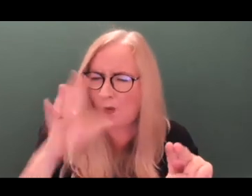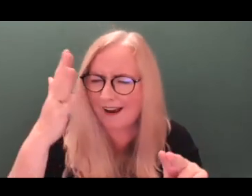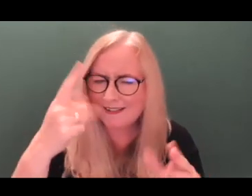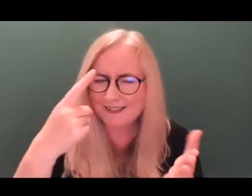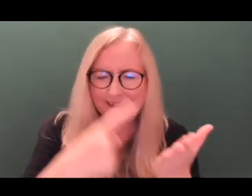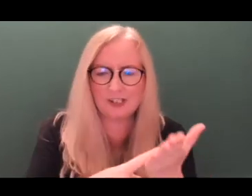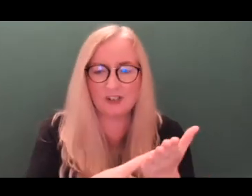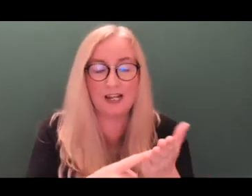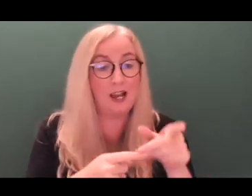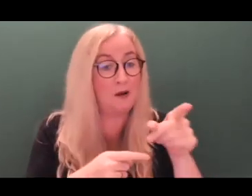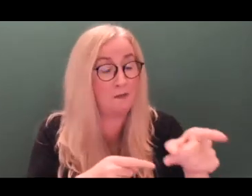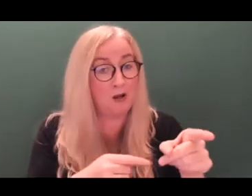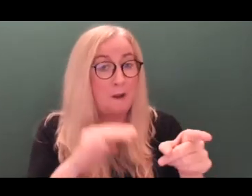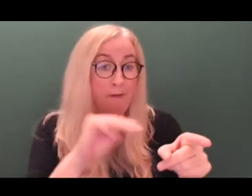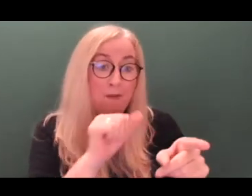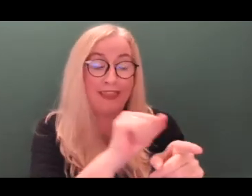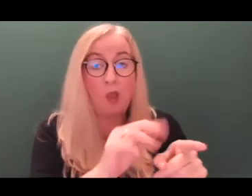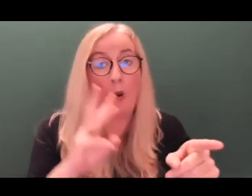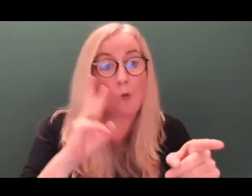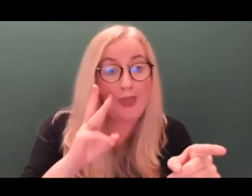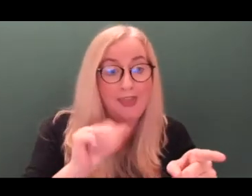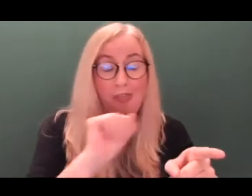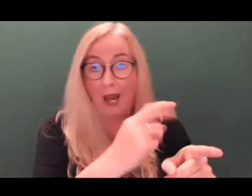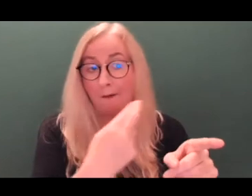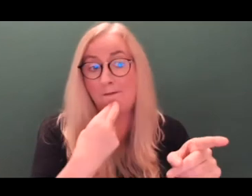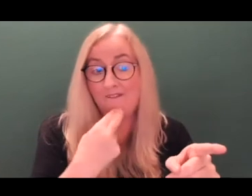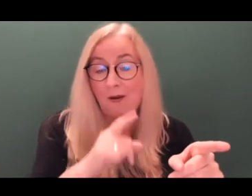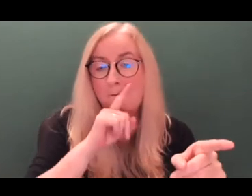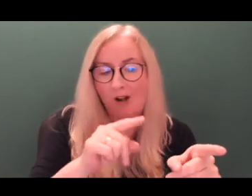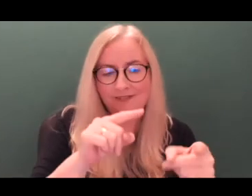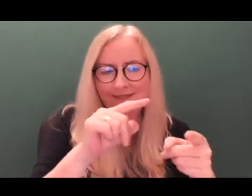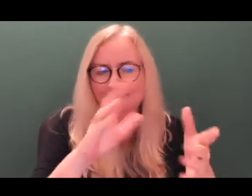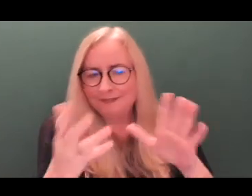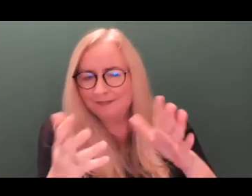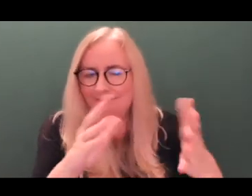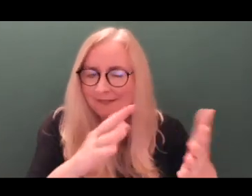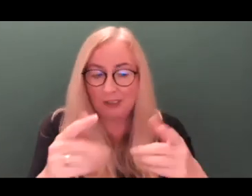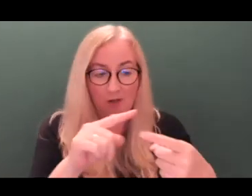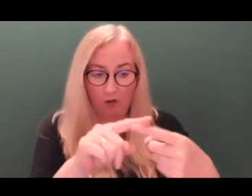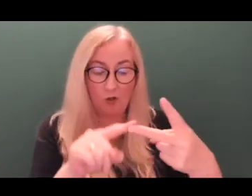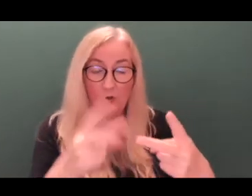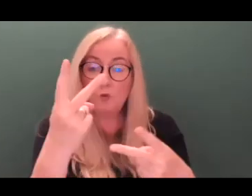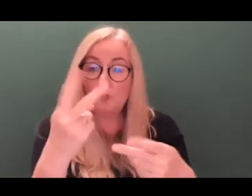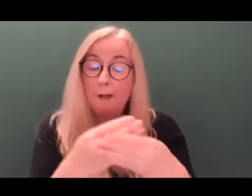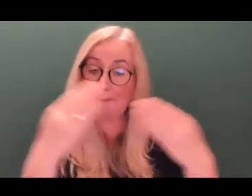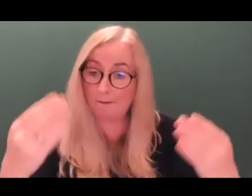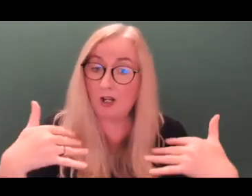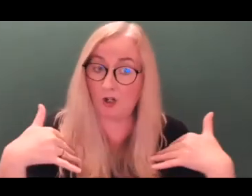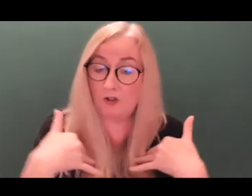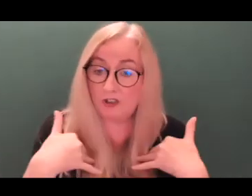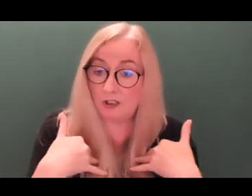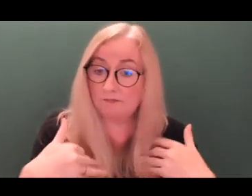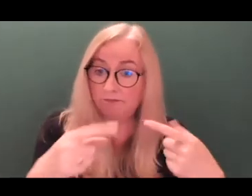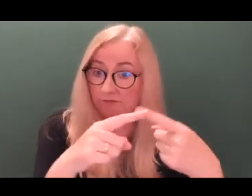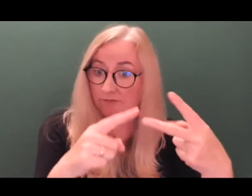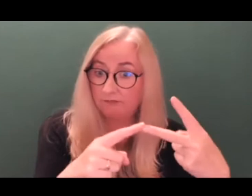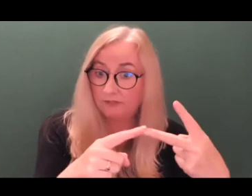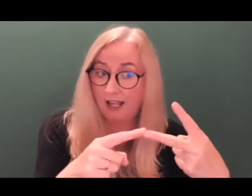be their will and preference. I think they're the two major concerns that the profession would have.